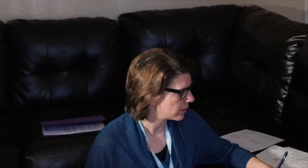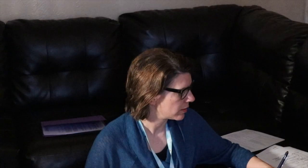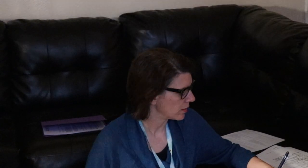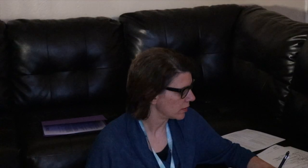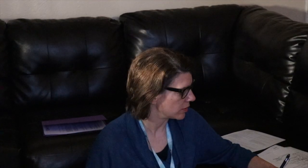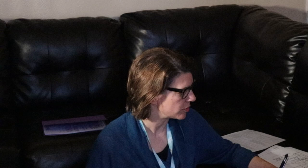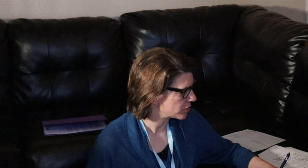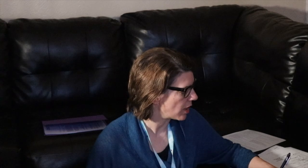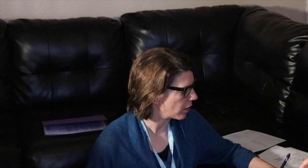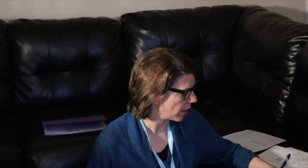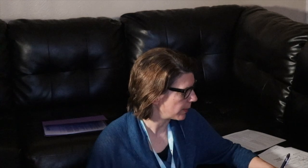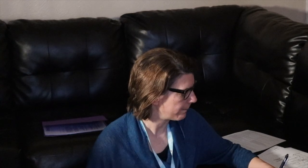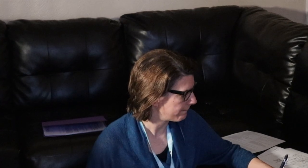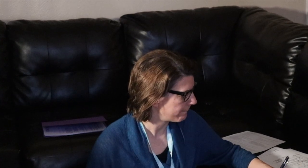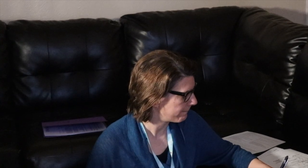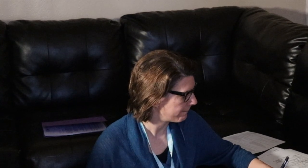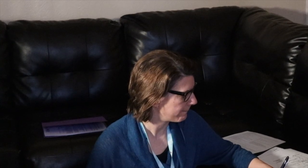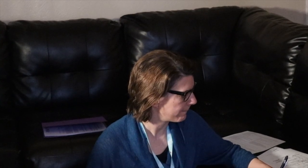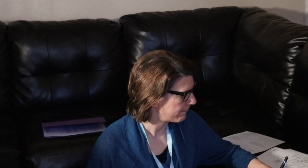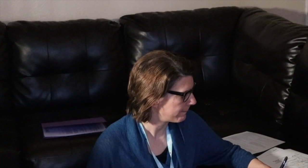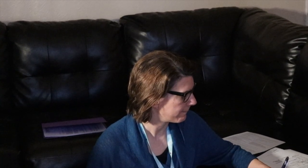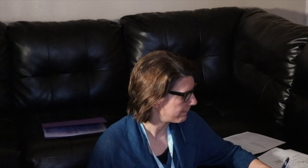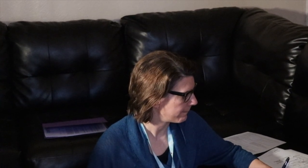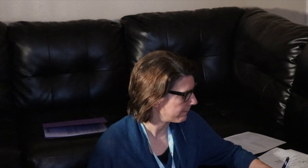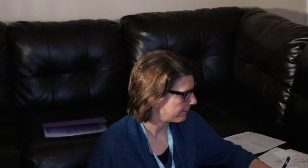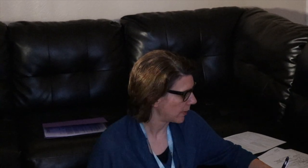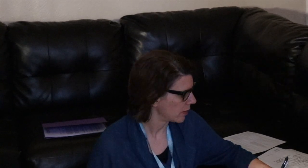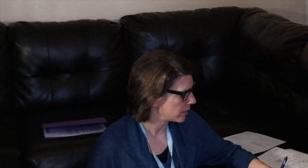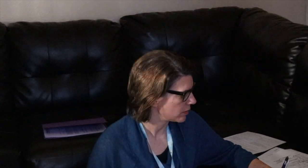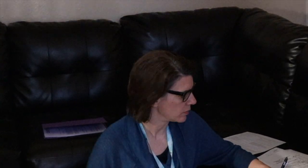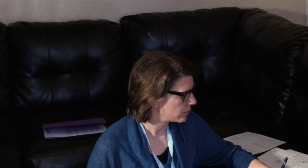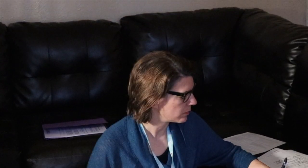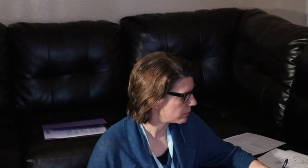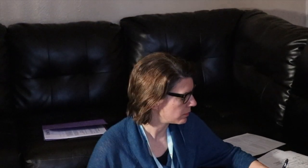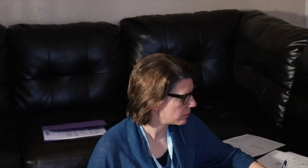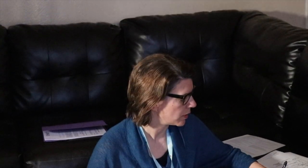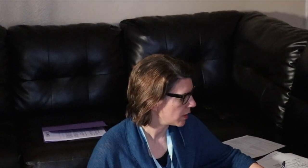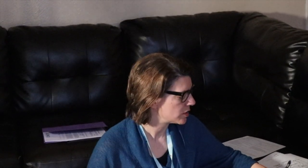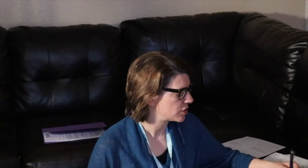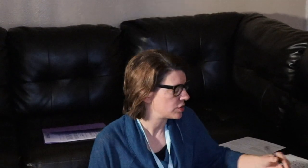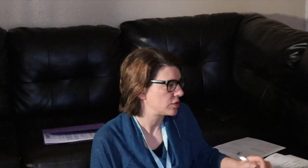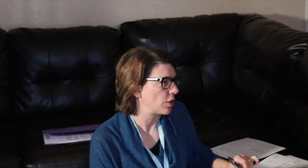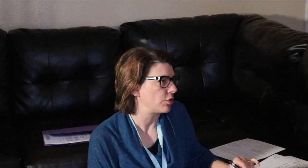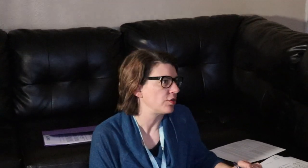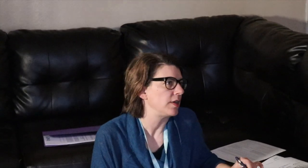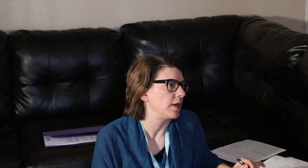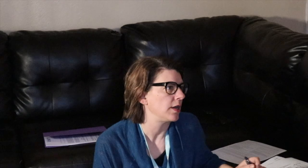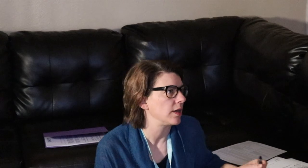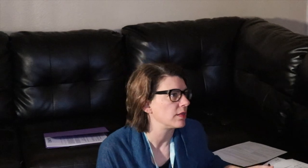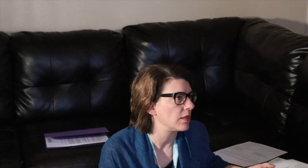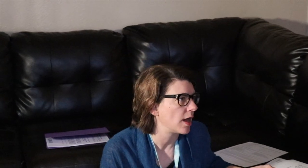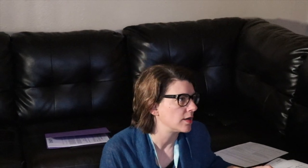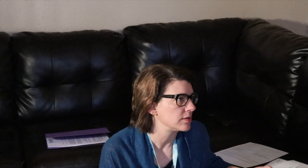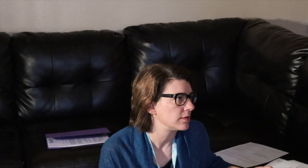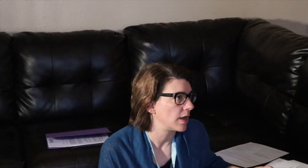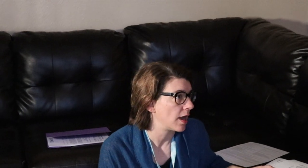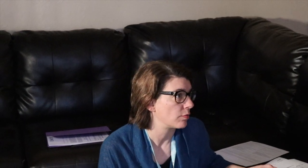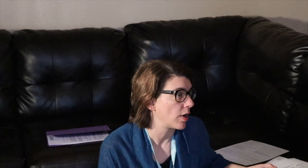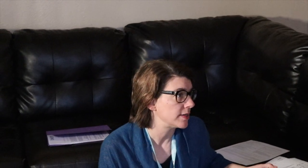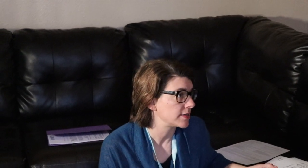And they said to hold off wearing the hearing aids. So, their thinking that, that right side